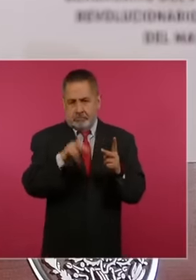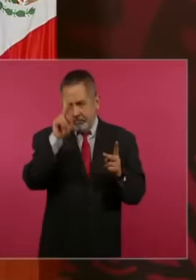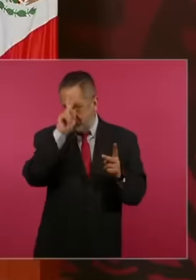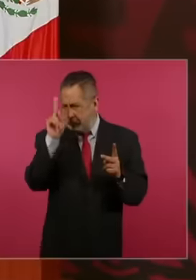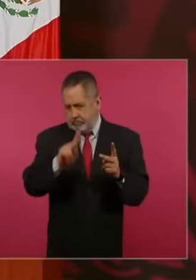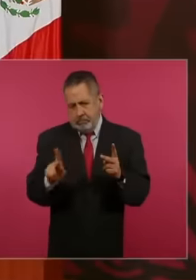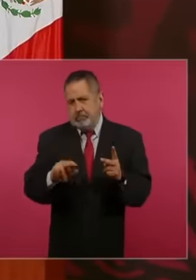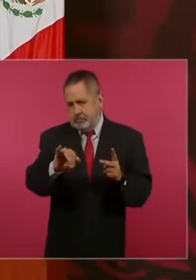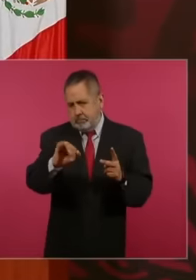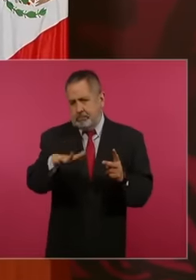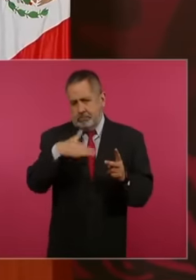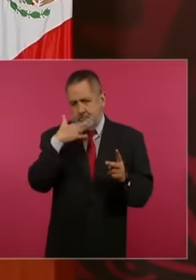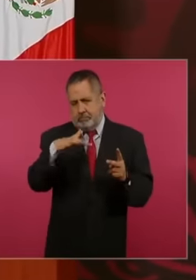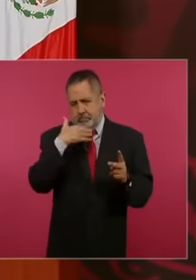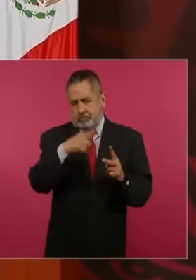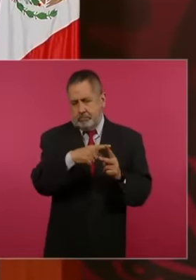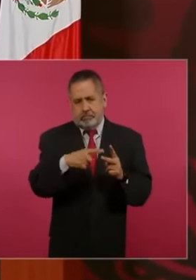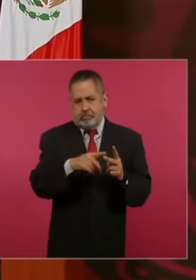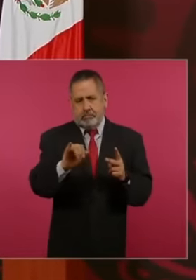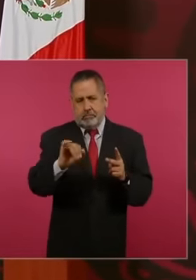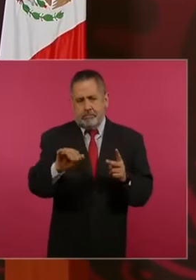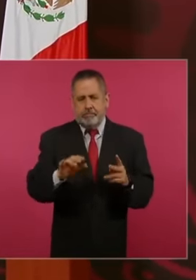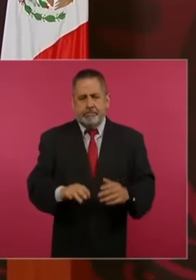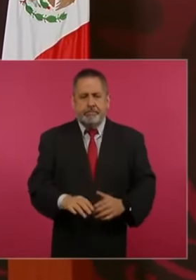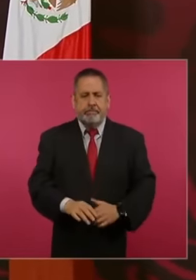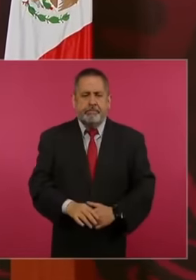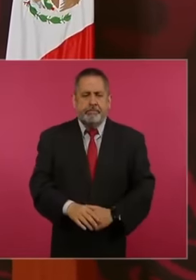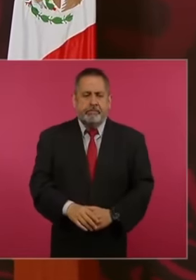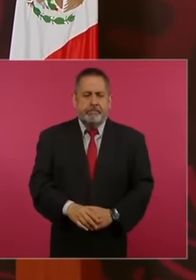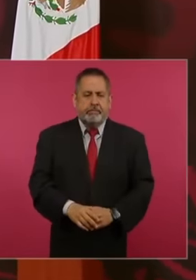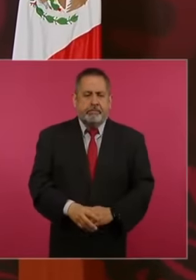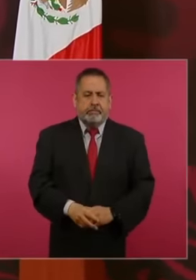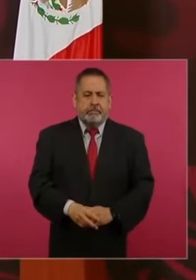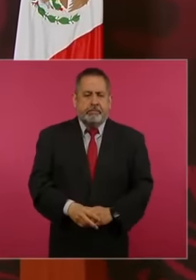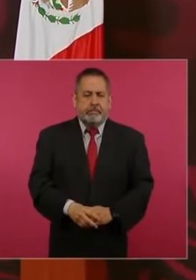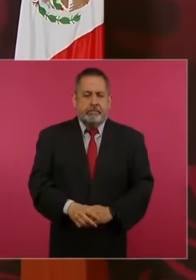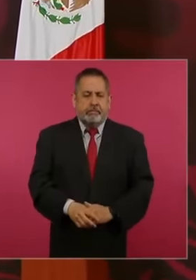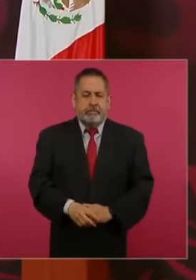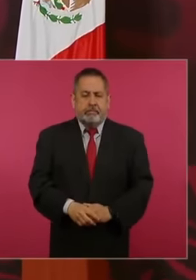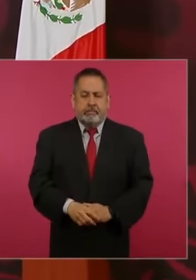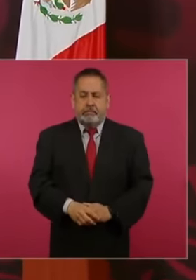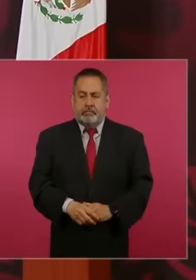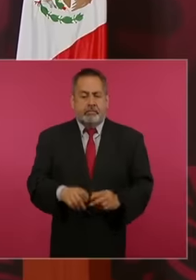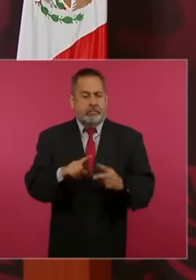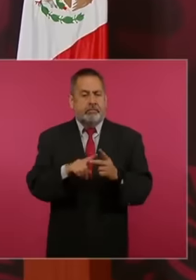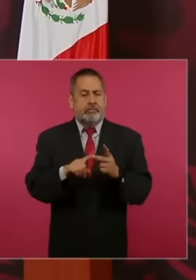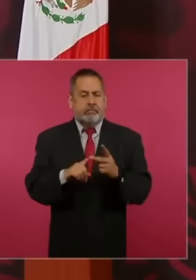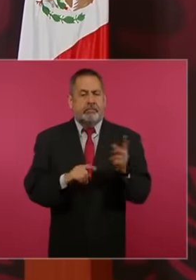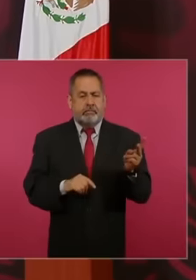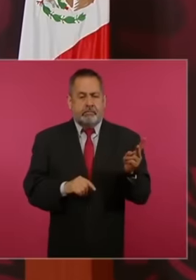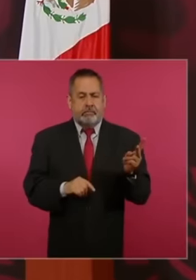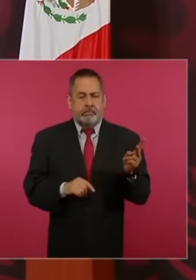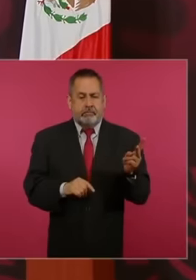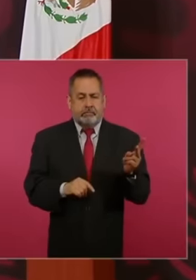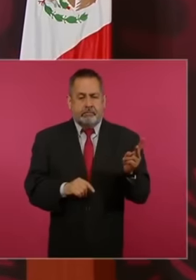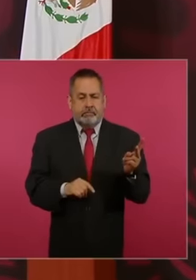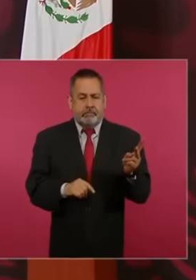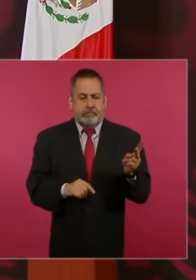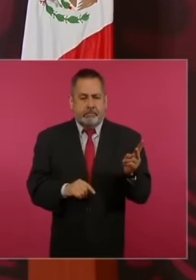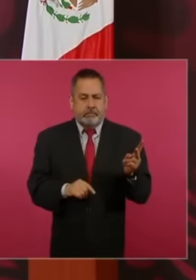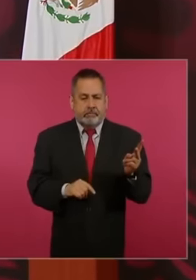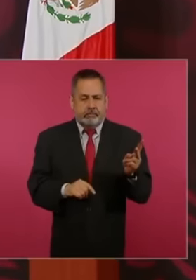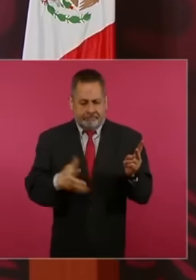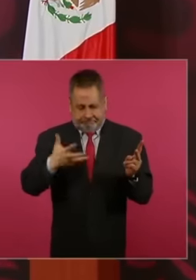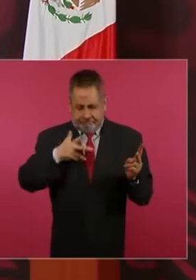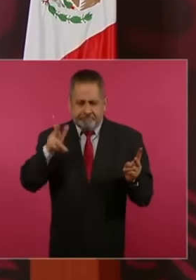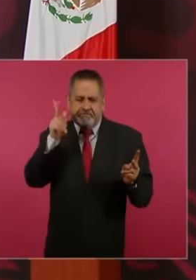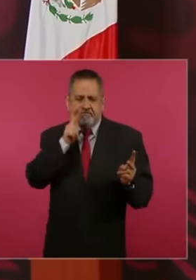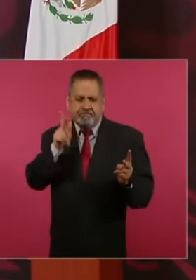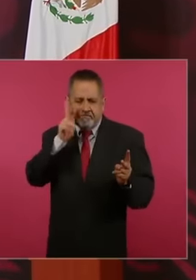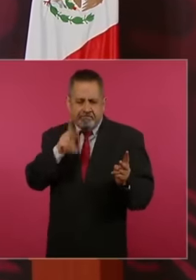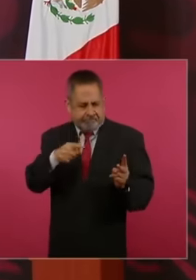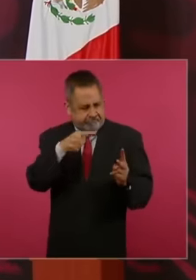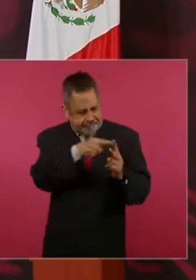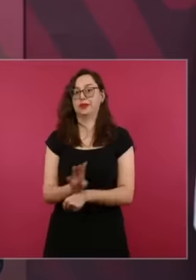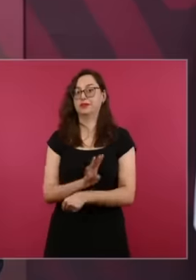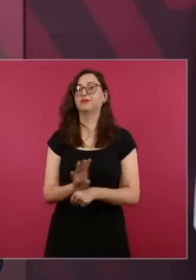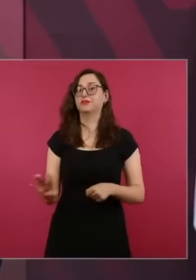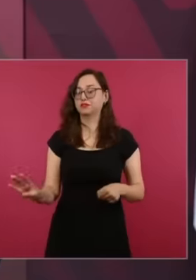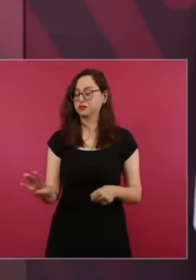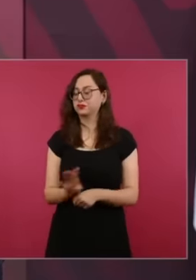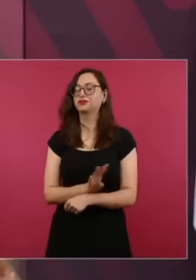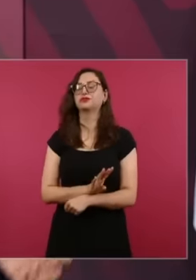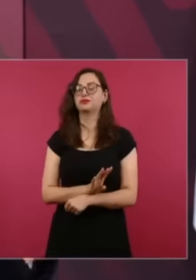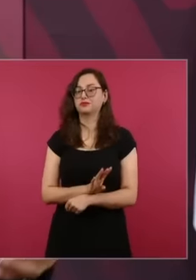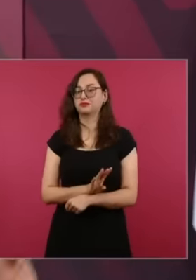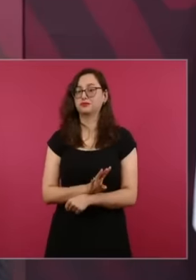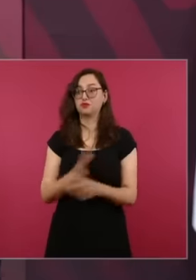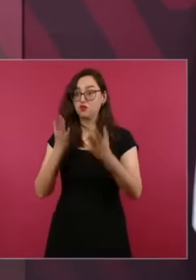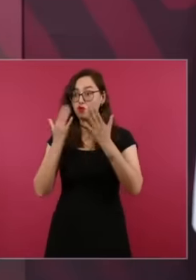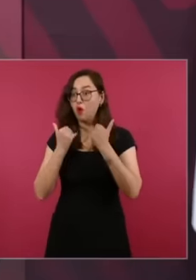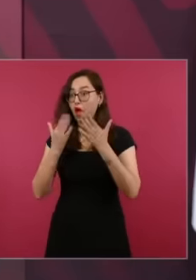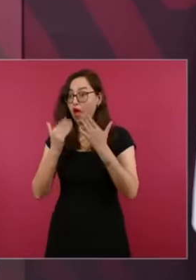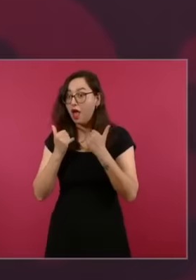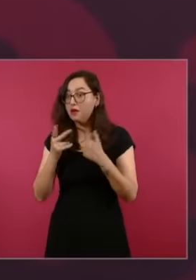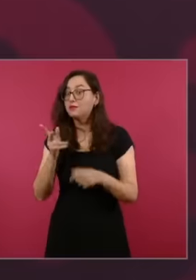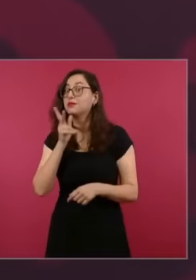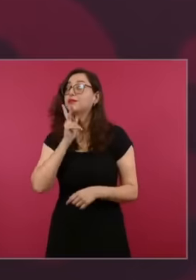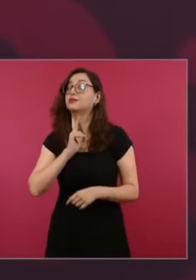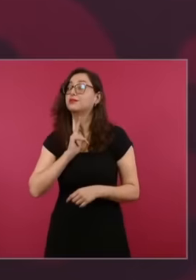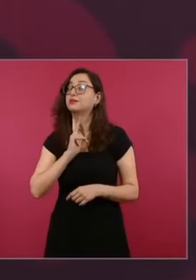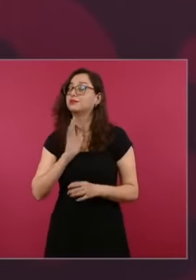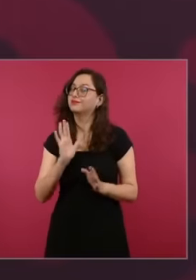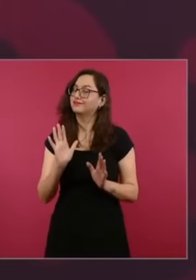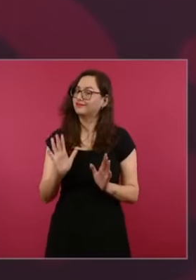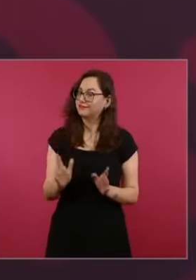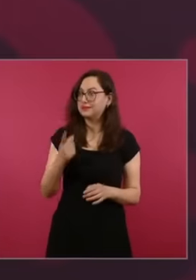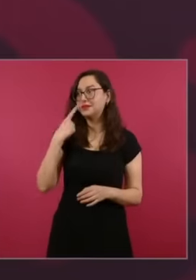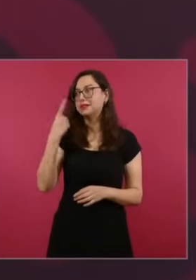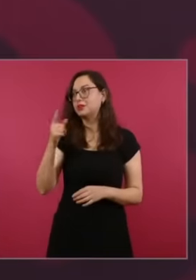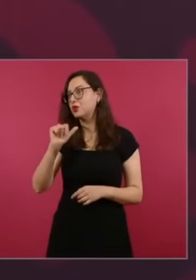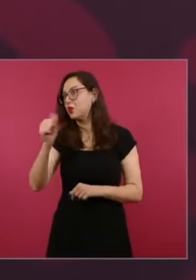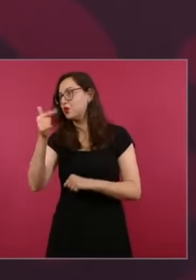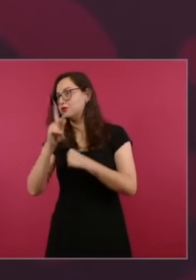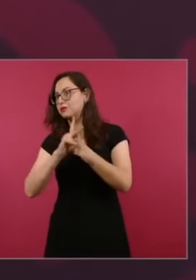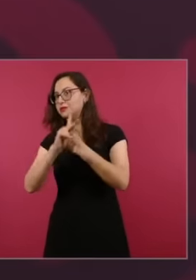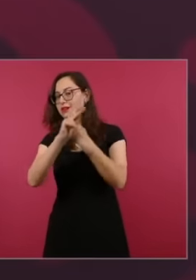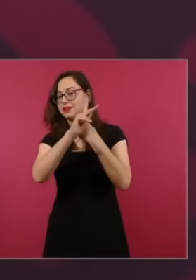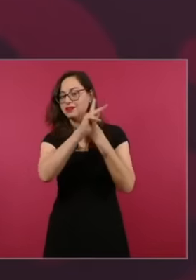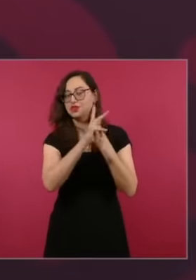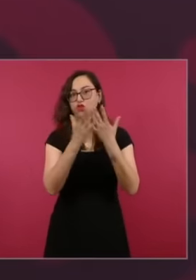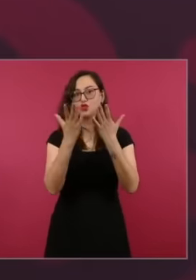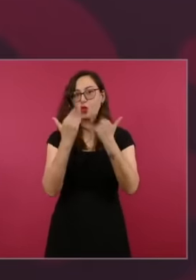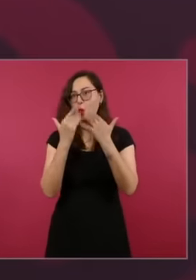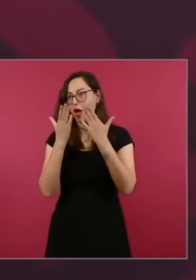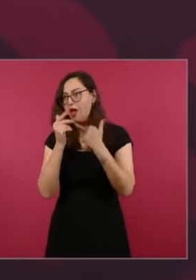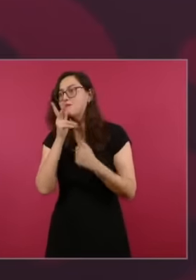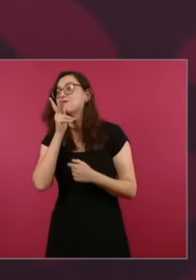Yes, there is evidence of corruption, that's why Mexico is a country very well treated by